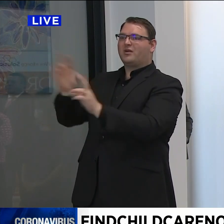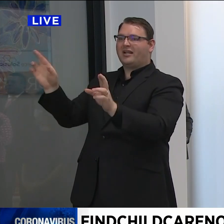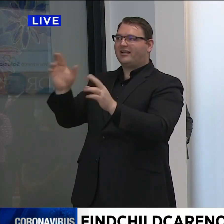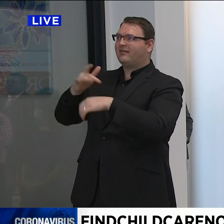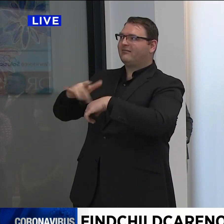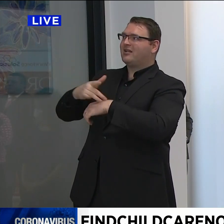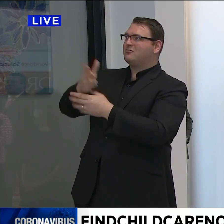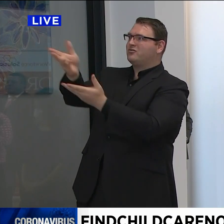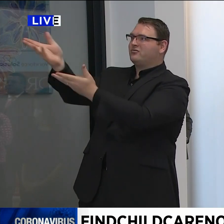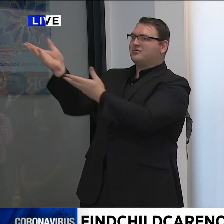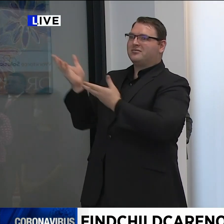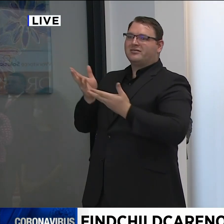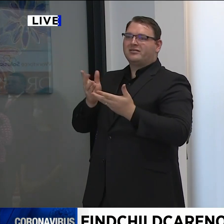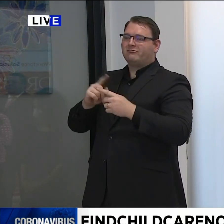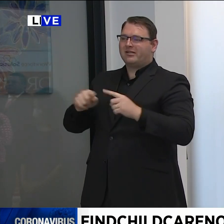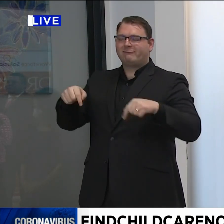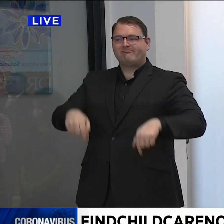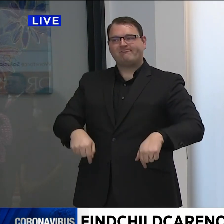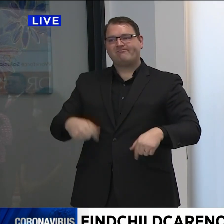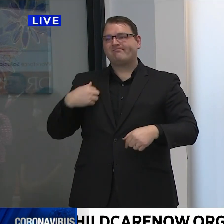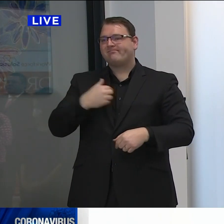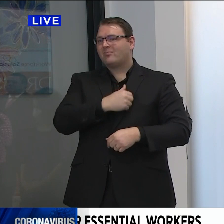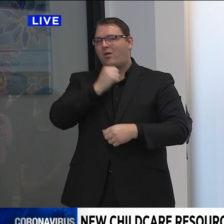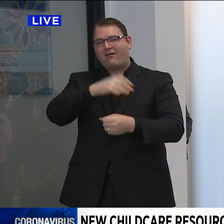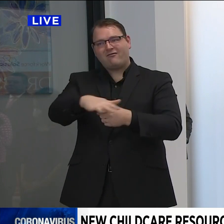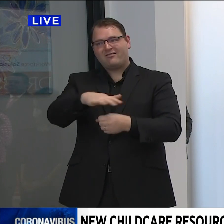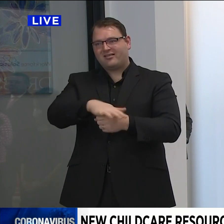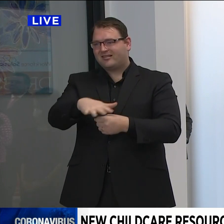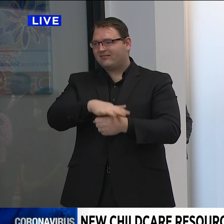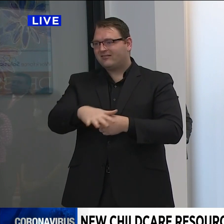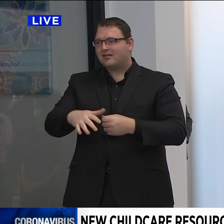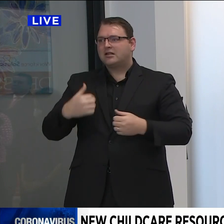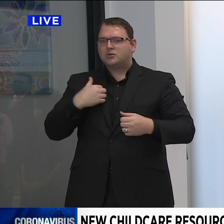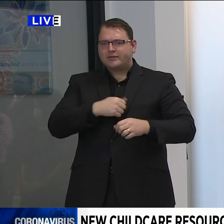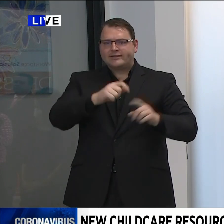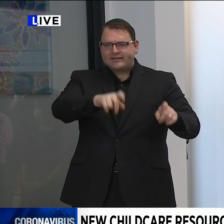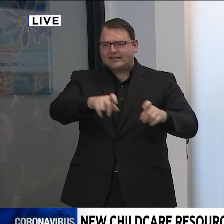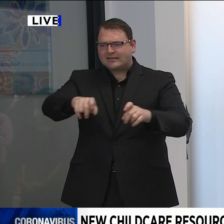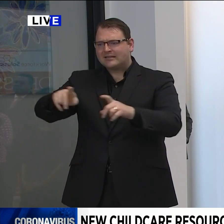to test the materials that they do in other countries and so we do in other countries and so we can’t possibly tests enough can’t possibly tests enough people to have a fully accurate